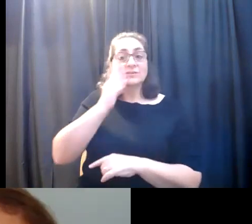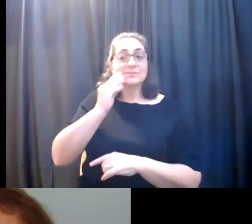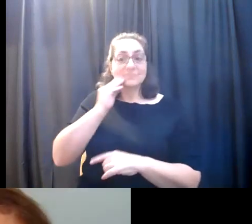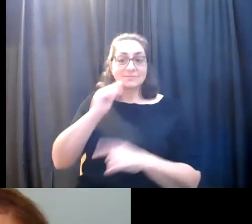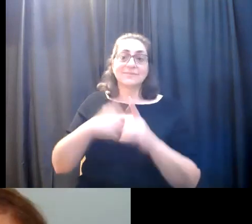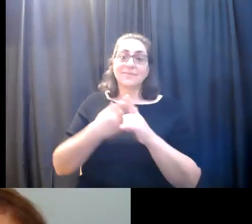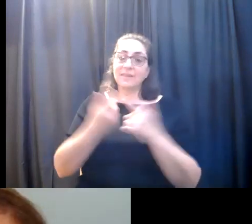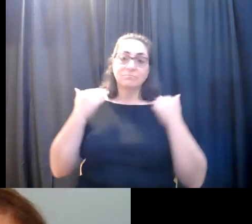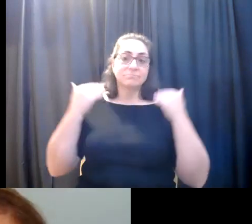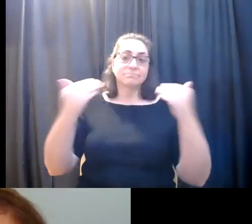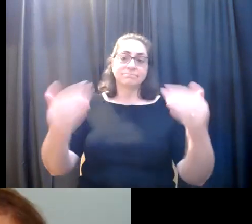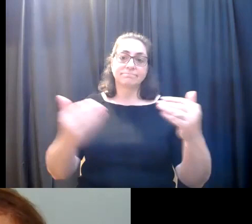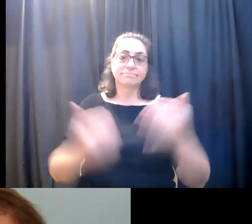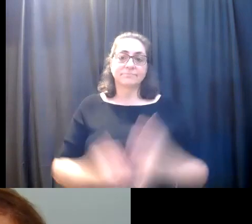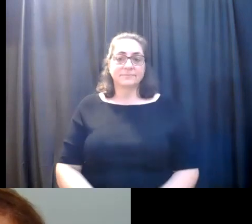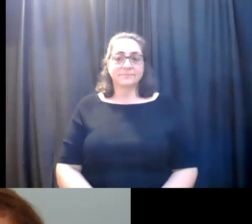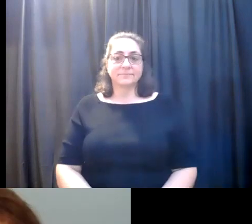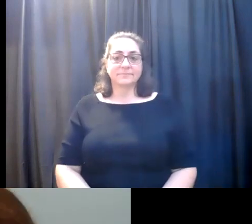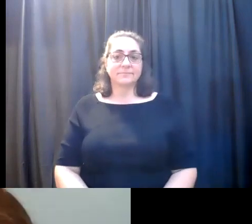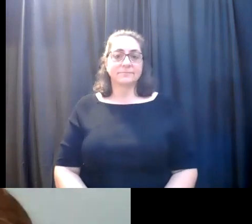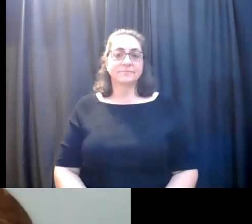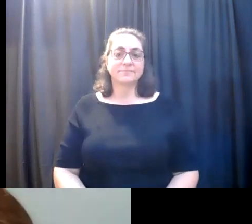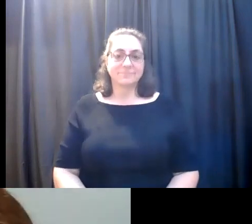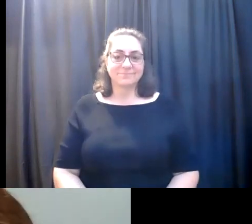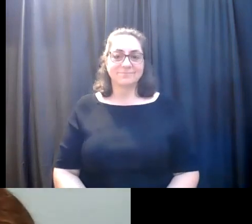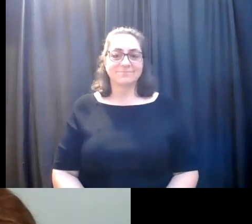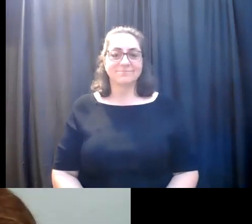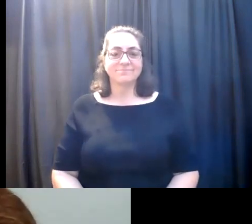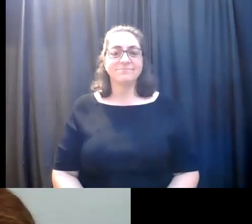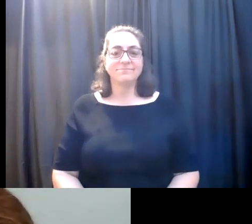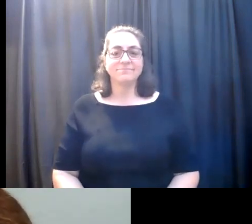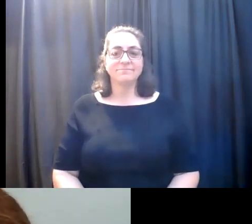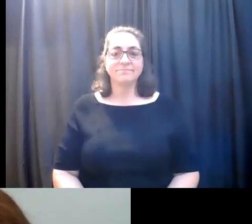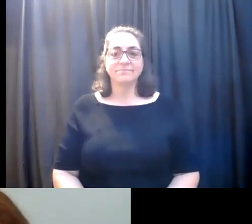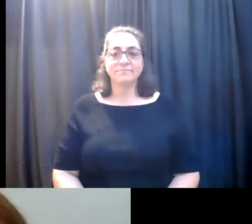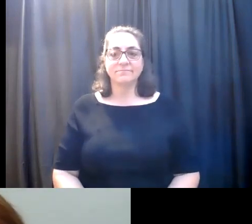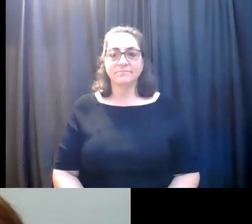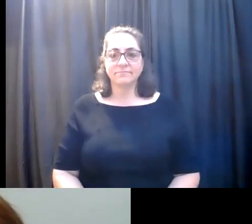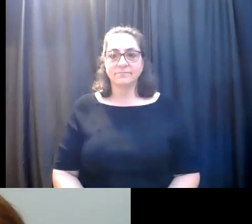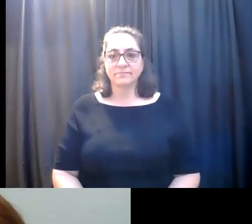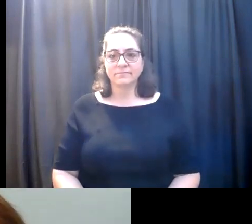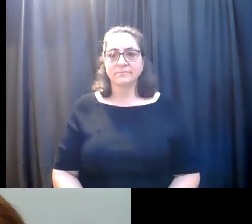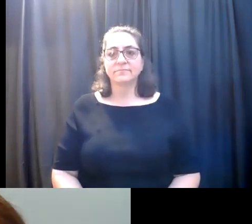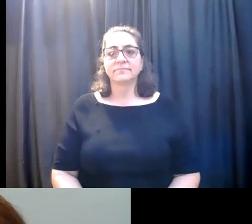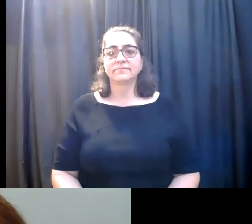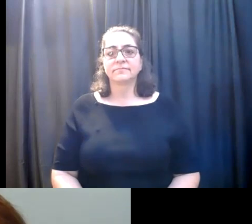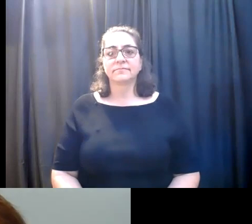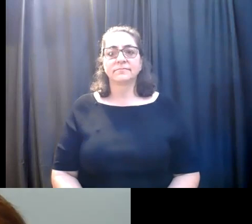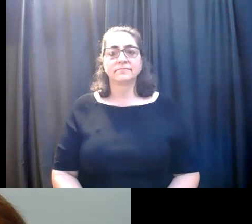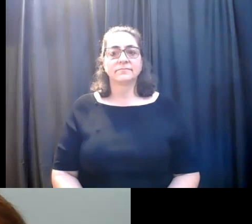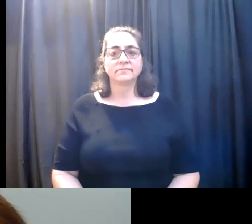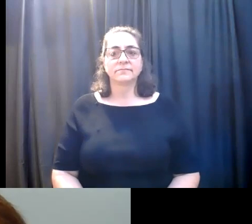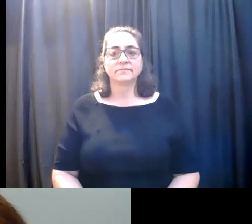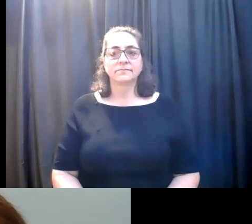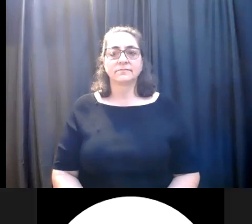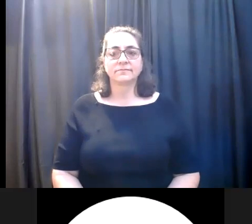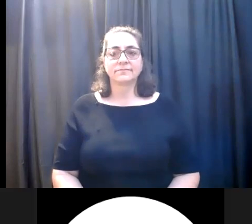the husband had a hearing loss, we found that what was going to work for him was to do a